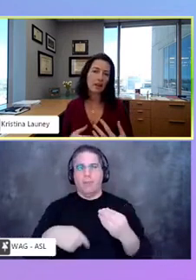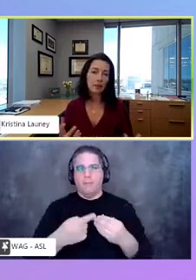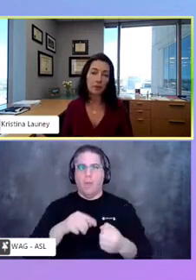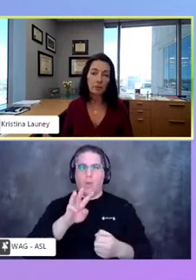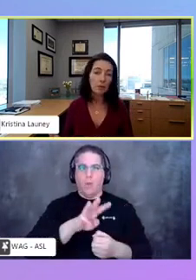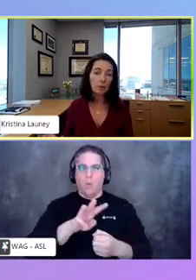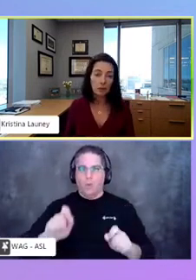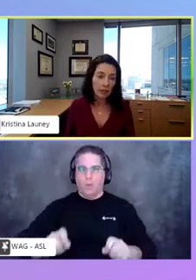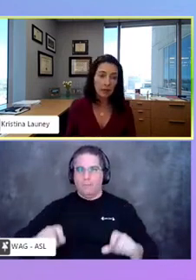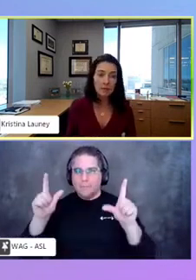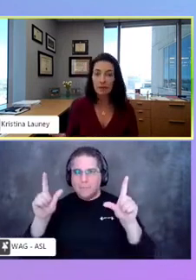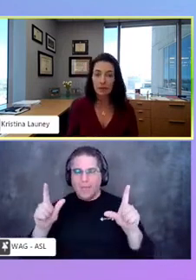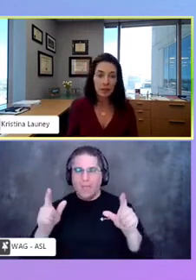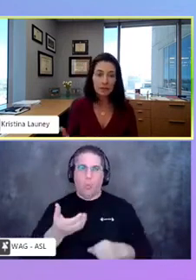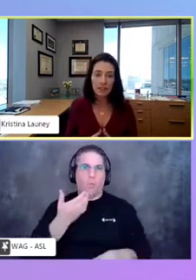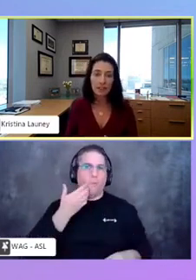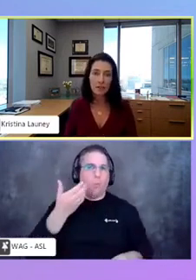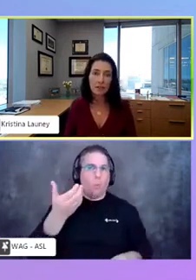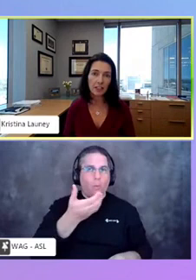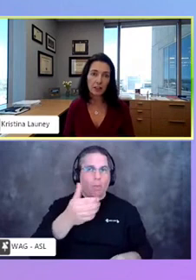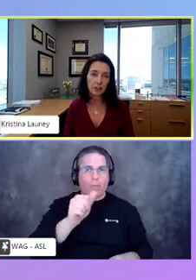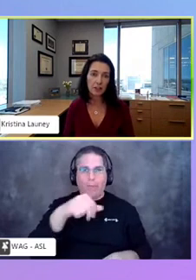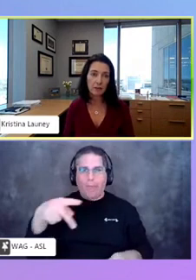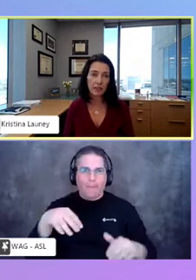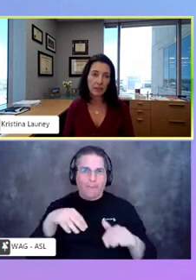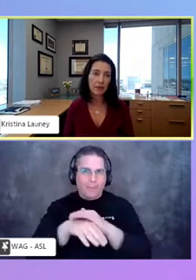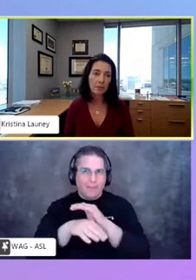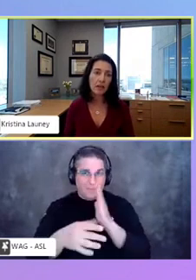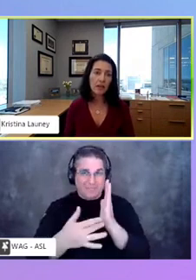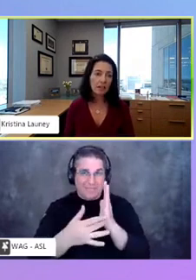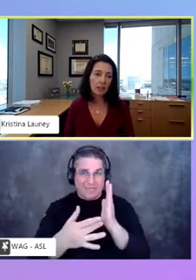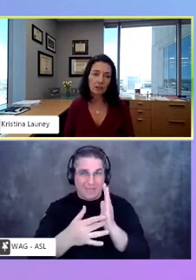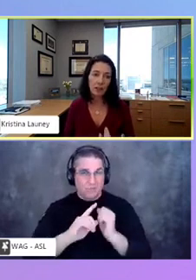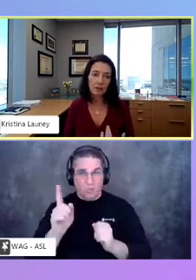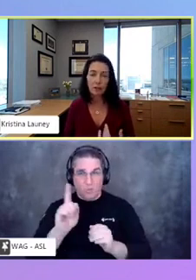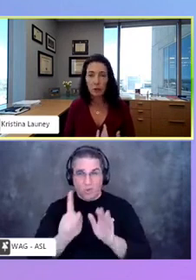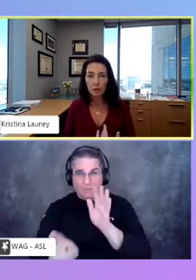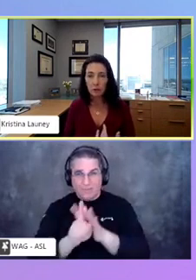accommodations, that's an important term hear as that you'll we go on. Other places